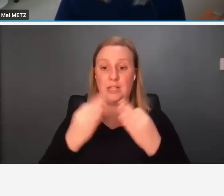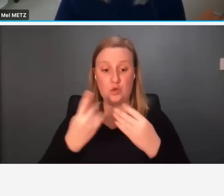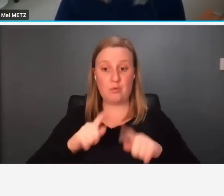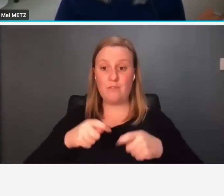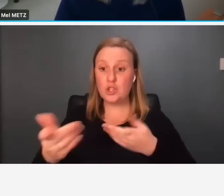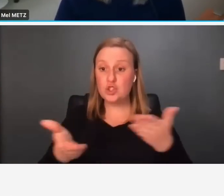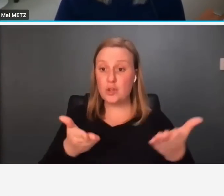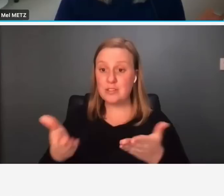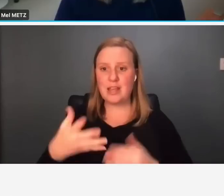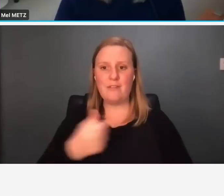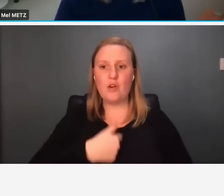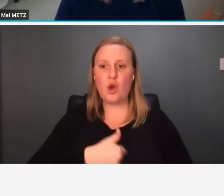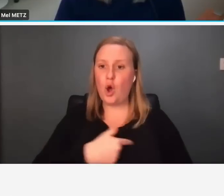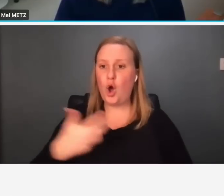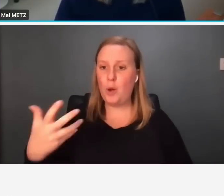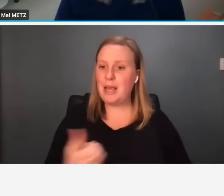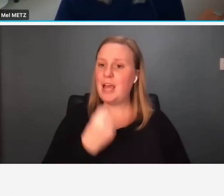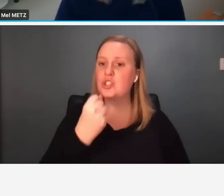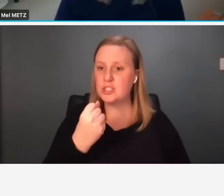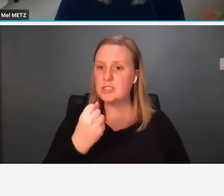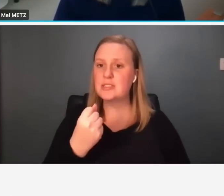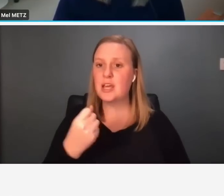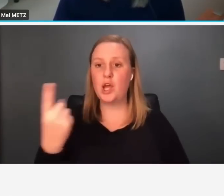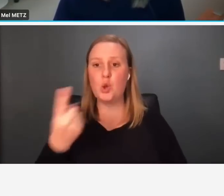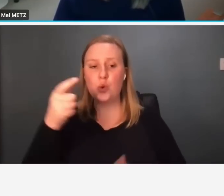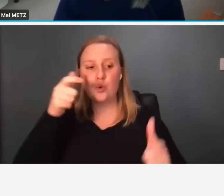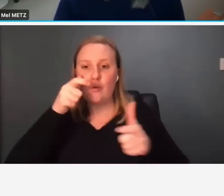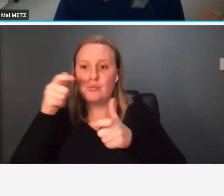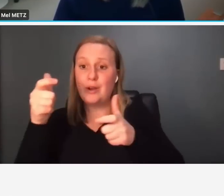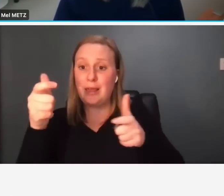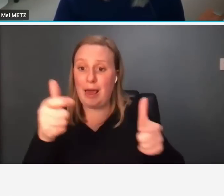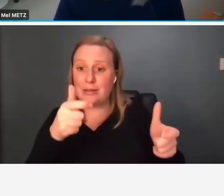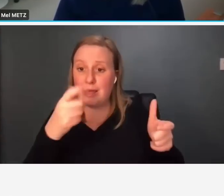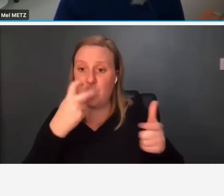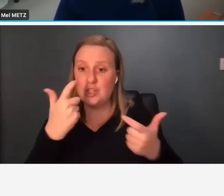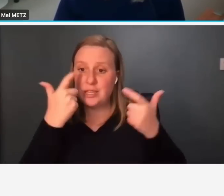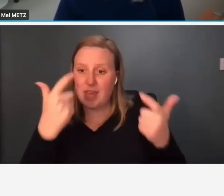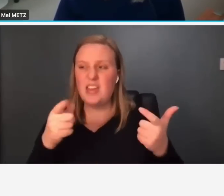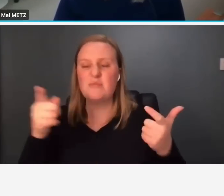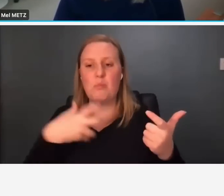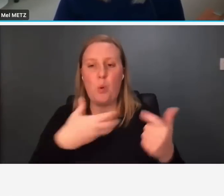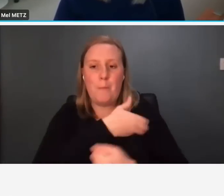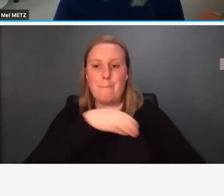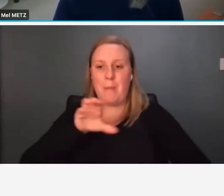of tools and stronger powers for the aged care regulator. The Act will describe all of these features of the system